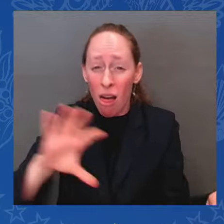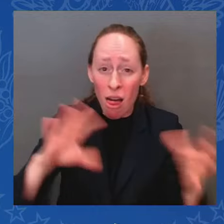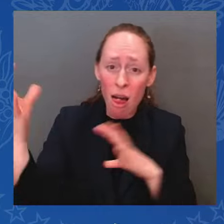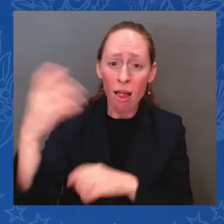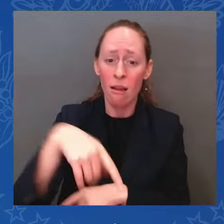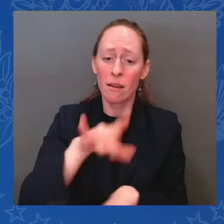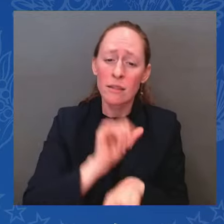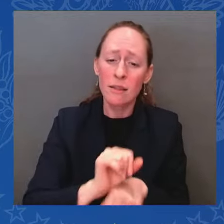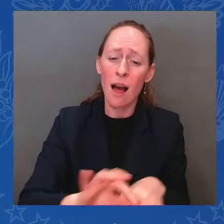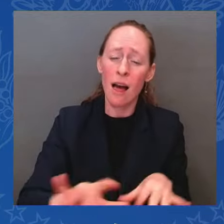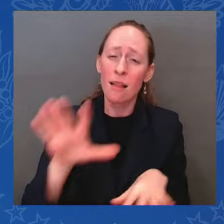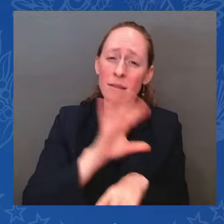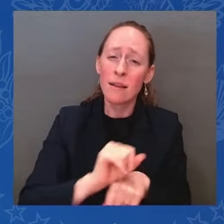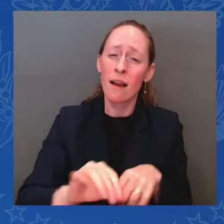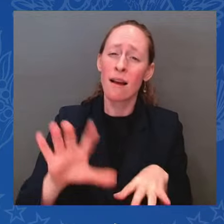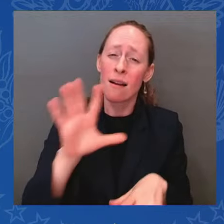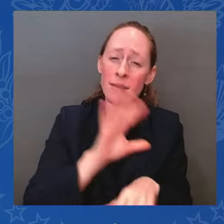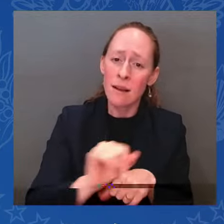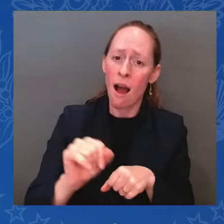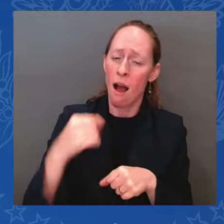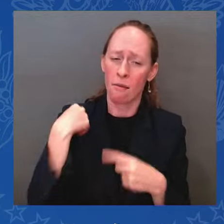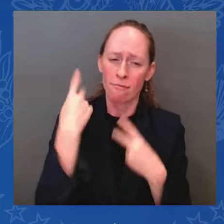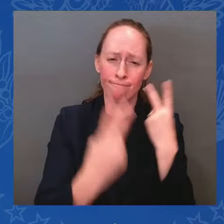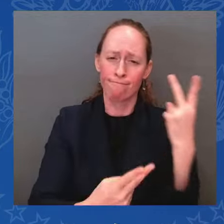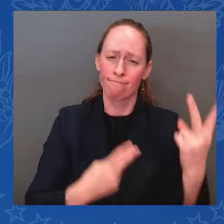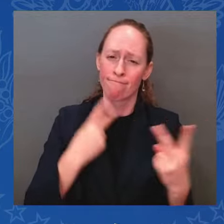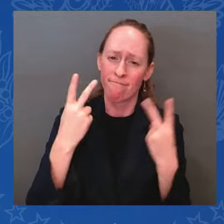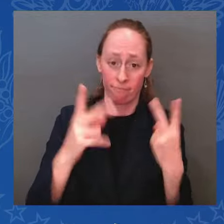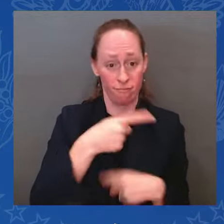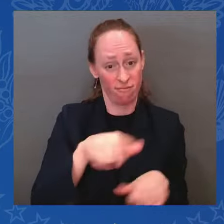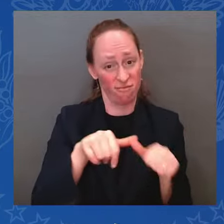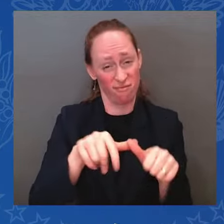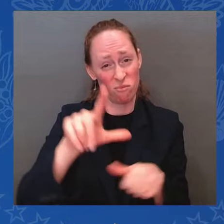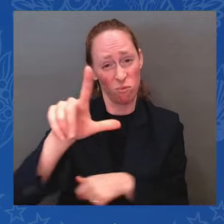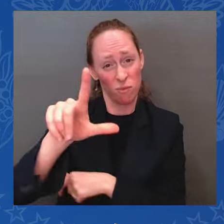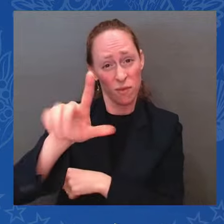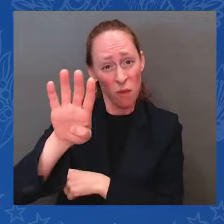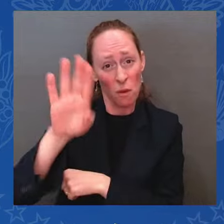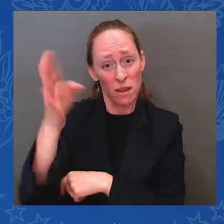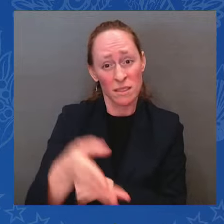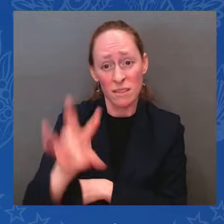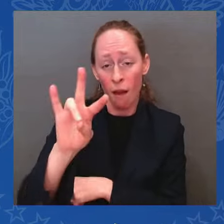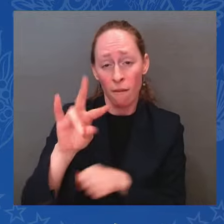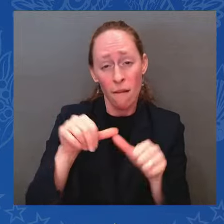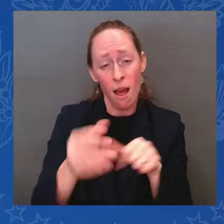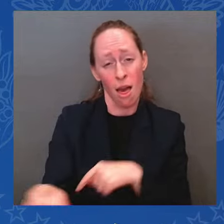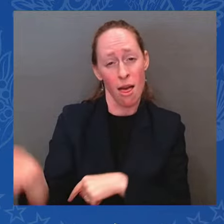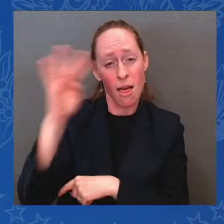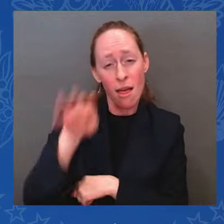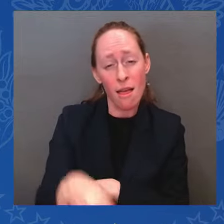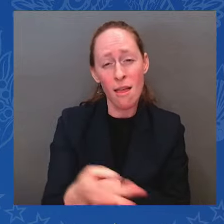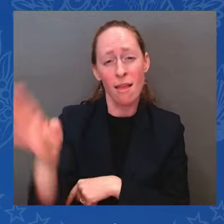working round the clock, and when I first called them at the very first day of their negotiation, I said, please stay at the table